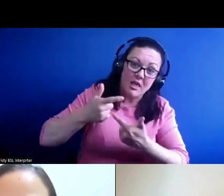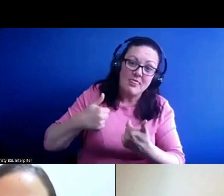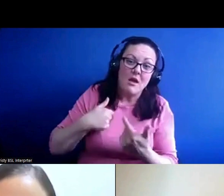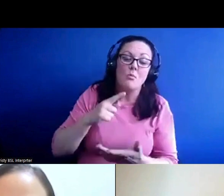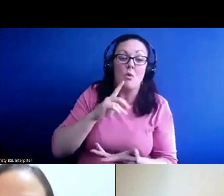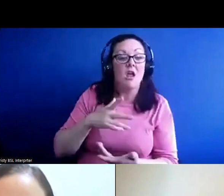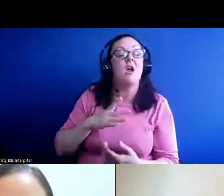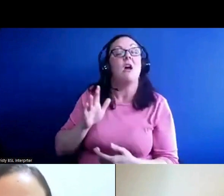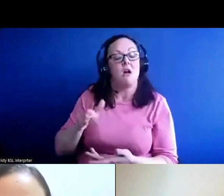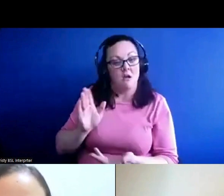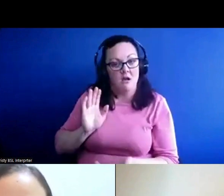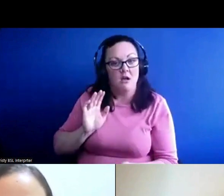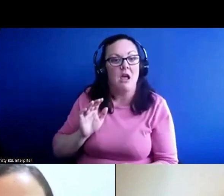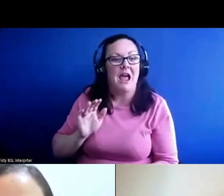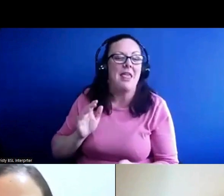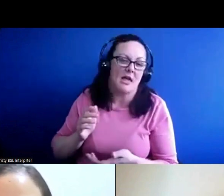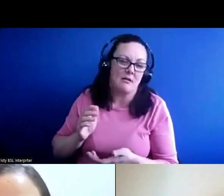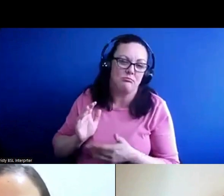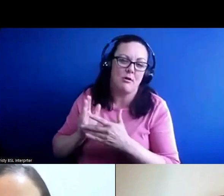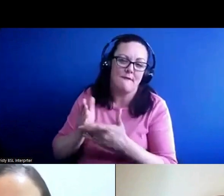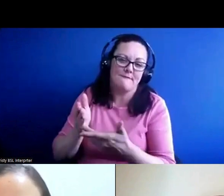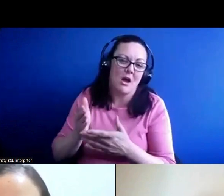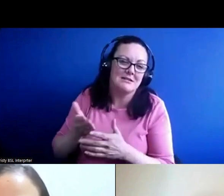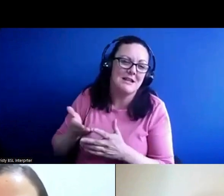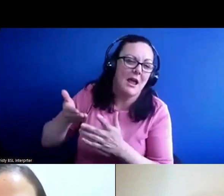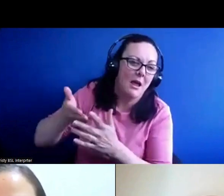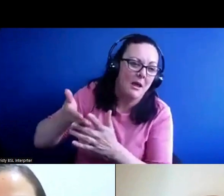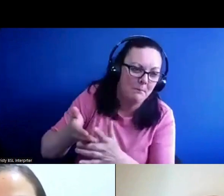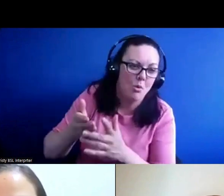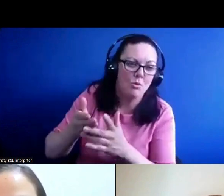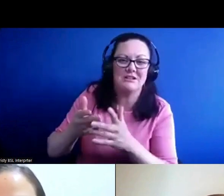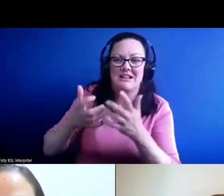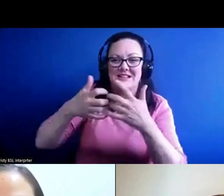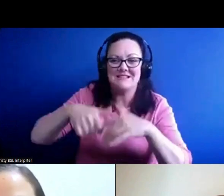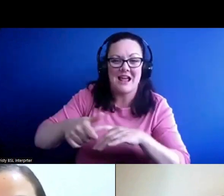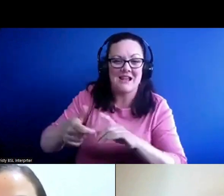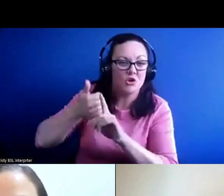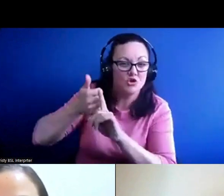and technical support wherever they need but in that sense, yes